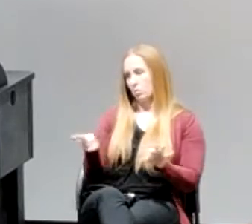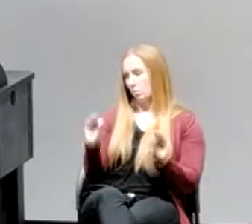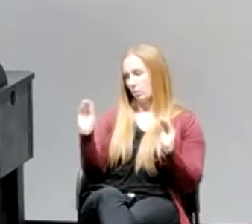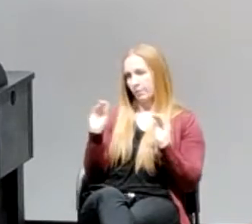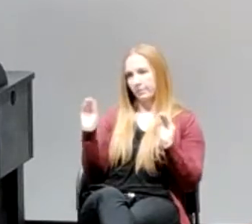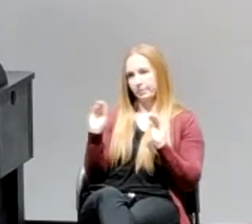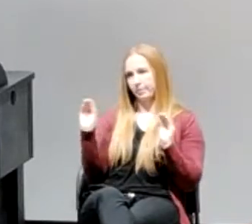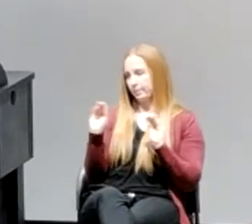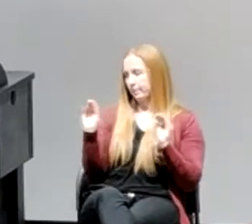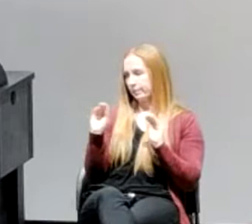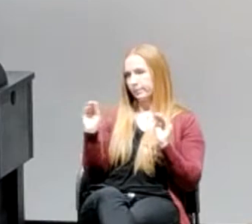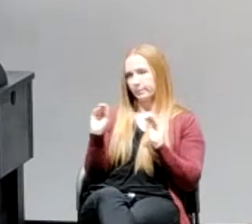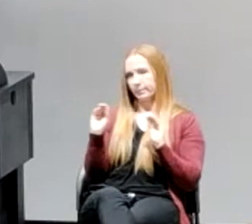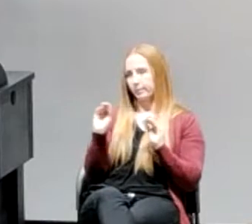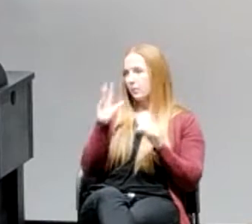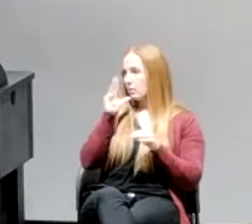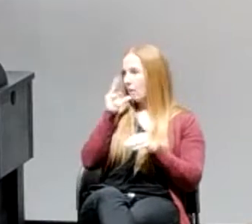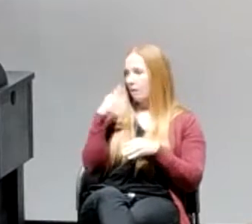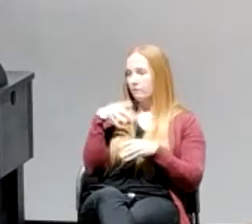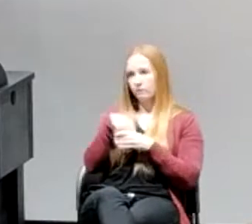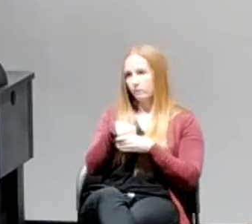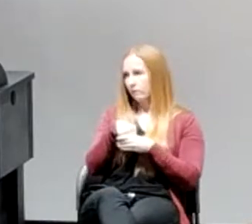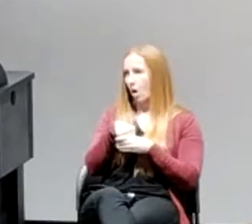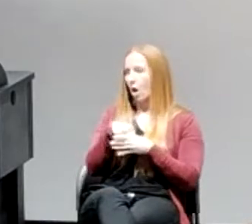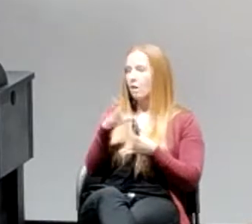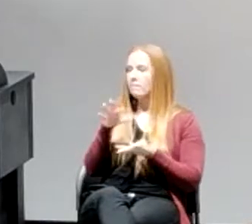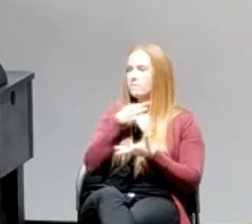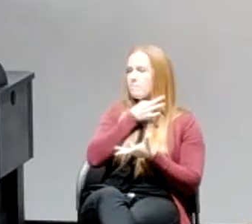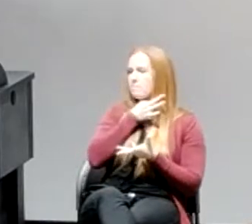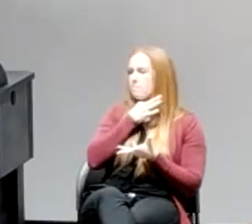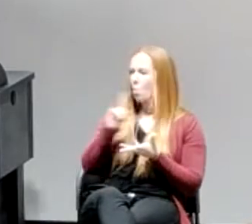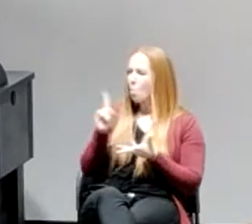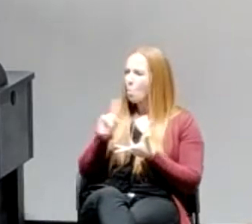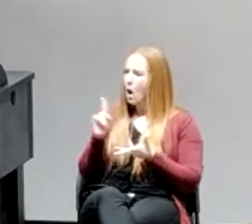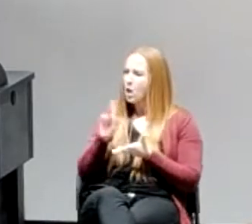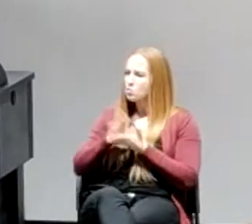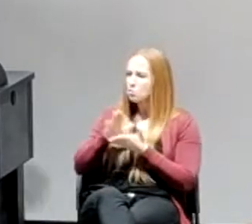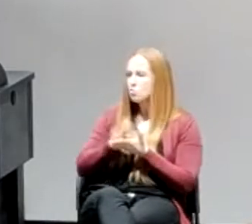It isn't actually true but I will tell you that working in gaming industry during the go go years which was